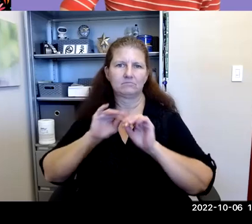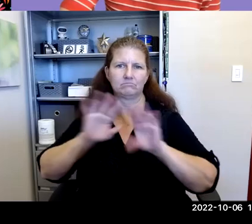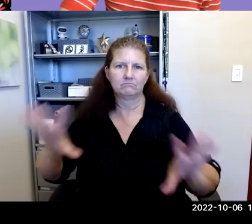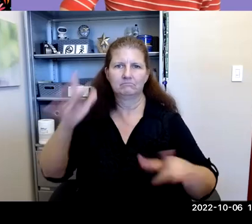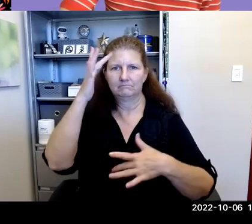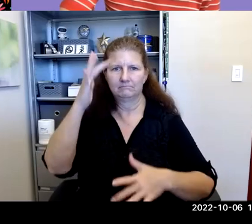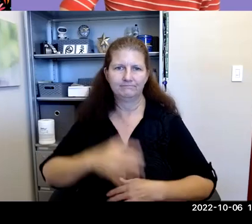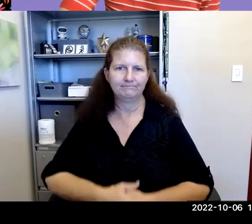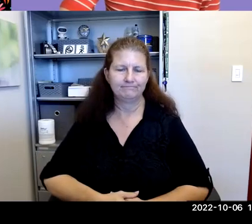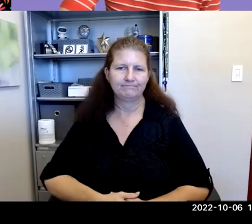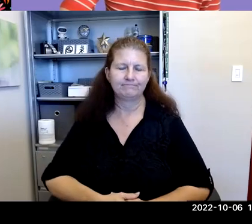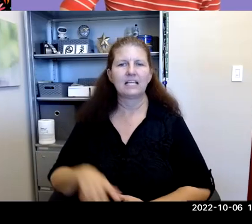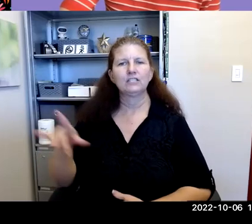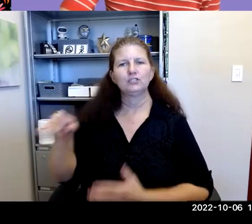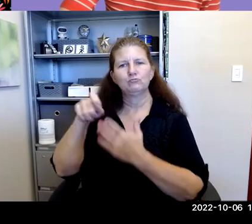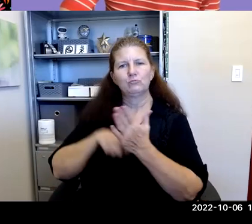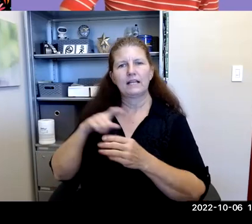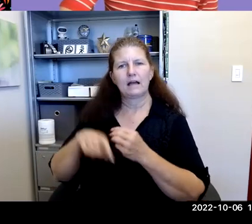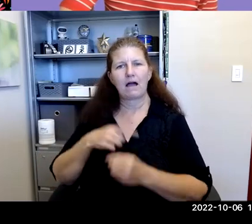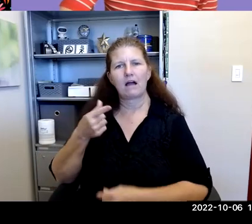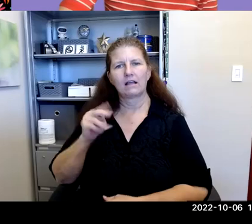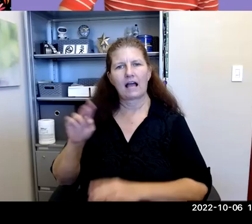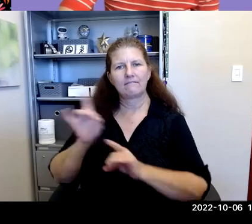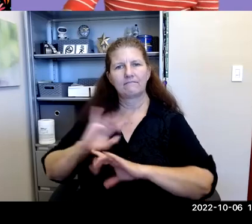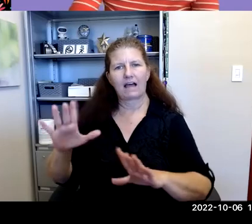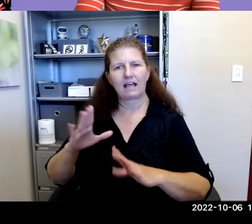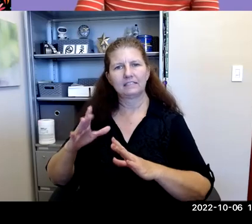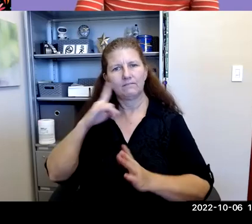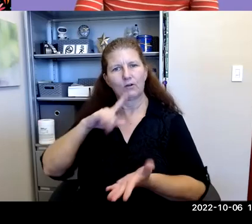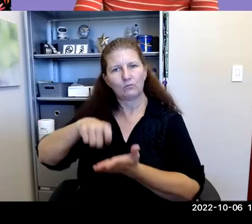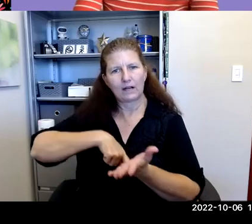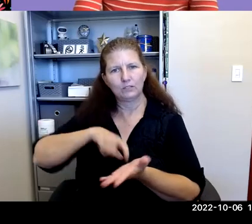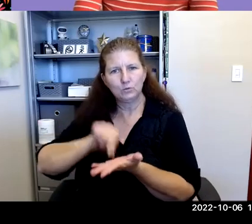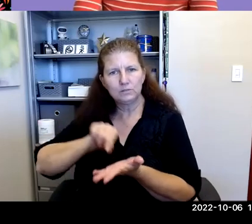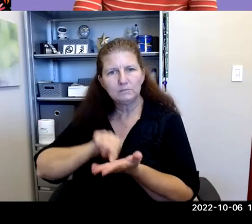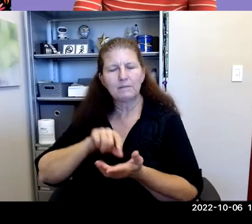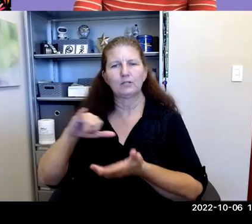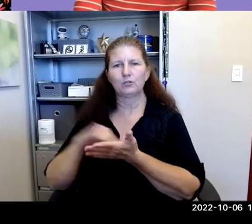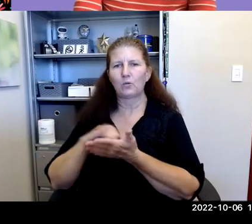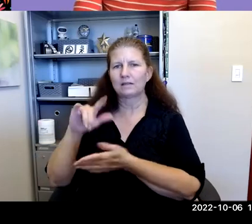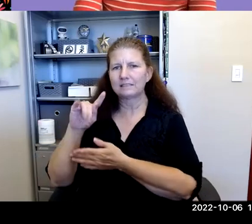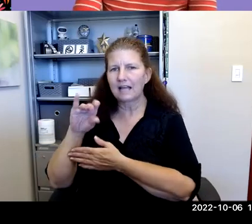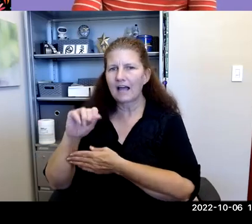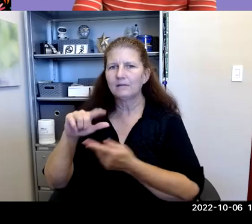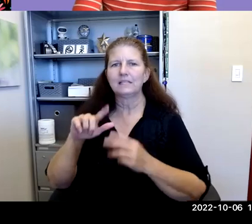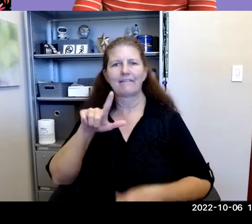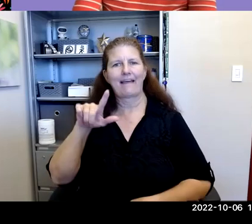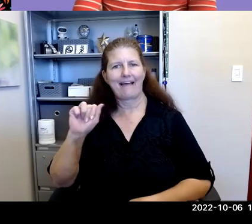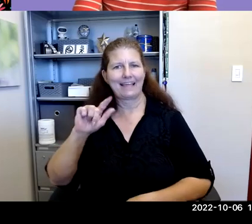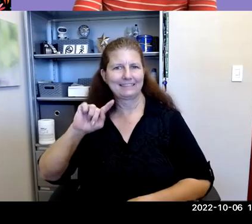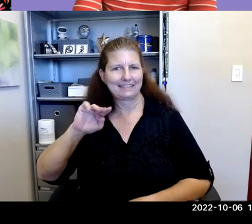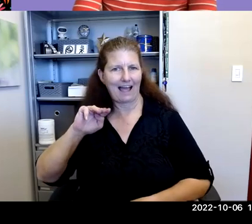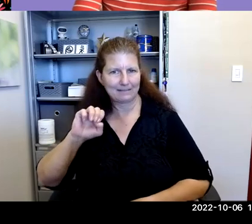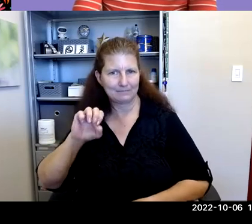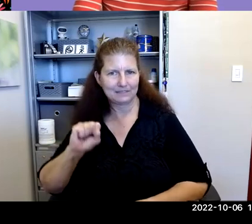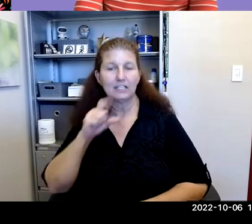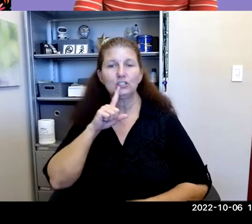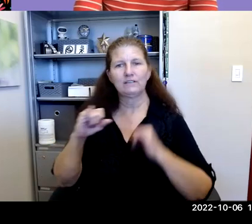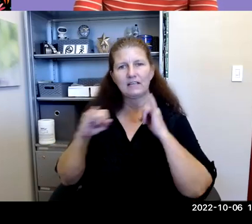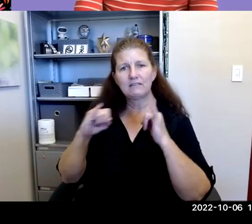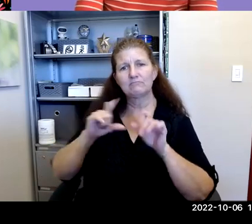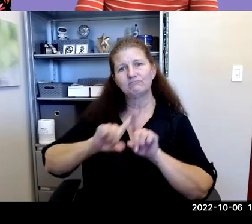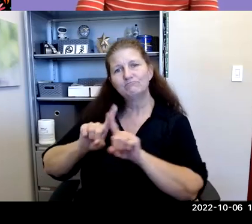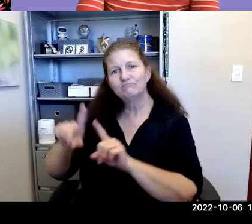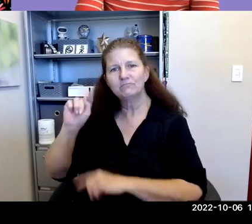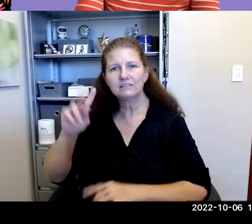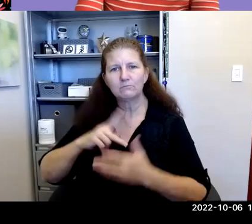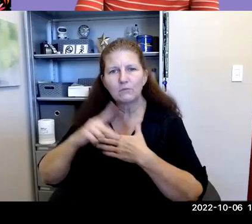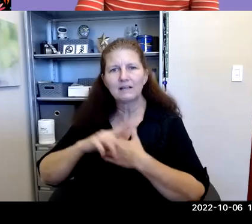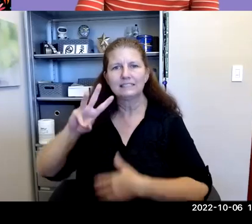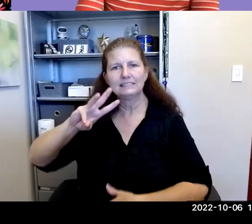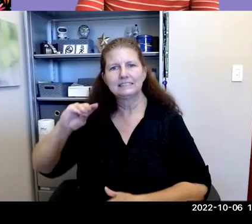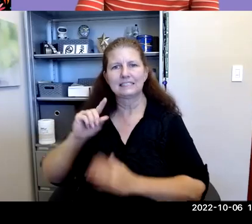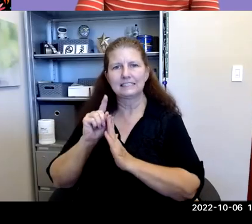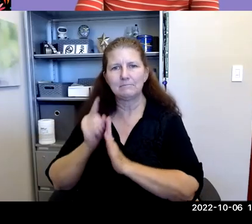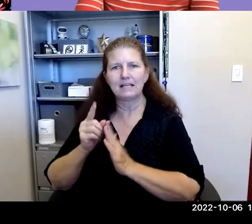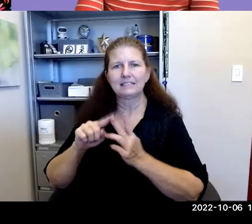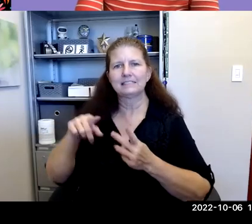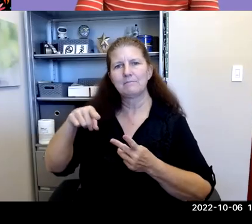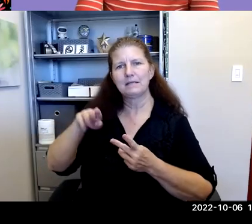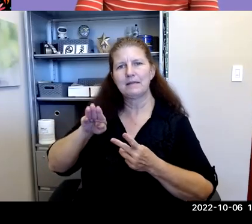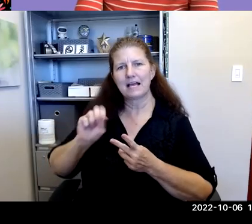Katherine Michel: Robin has written about gun violence prevention for newspapers, including the New York Times and the Los Angeles Times. She has been interviewed on television programs, such as sixty Minutes and Pbs News hour,